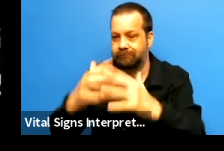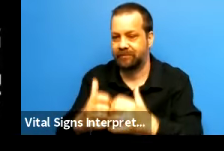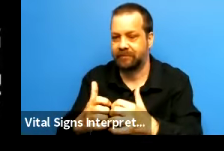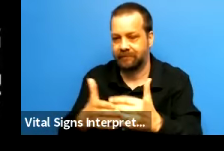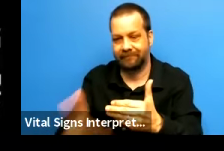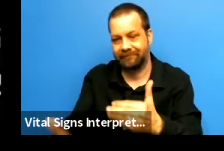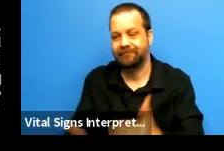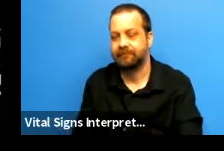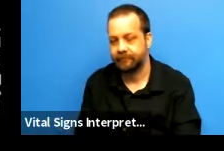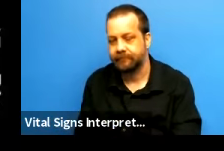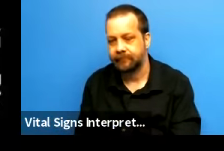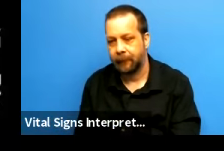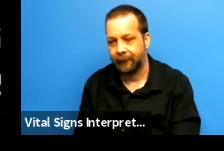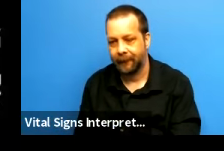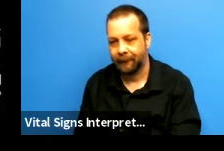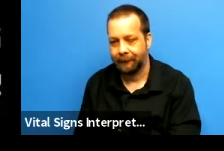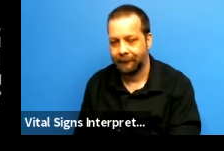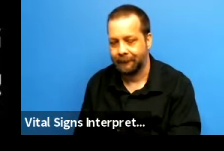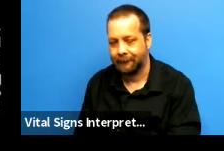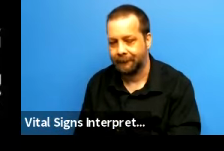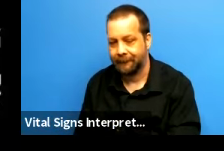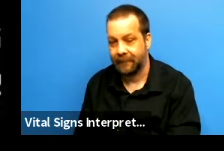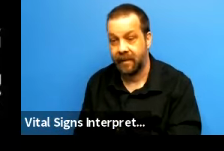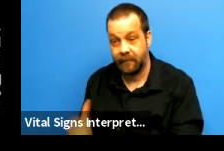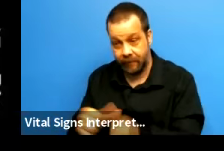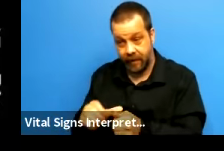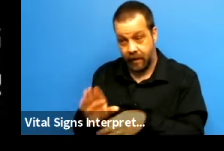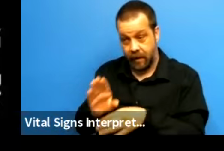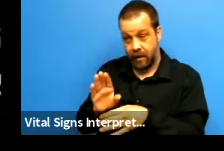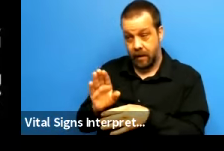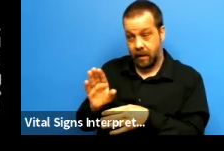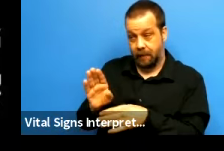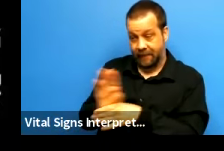is that the employer is the one who gets the make the ultimate choice on what the